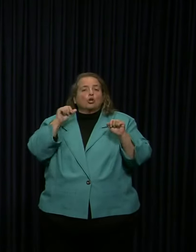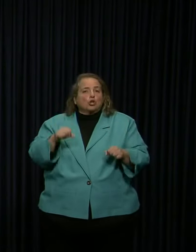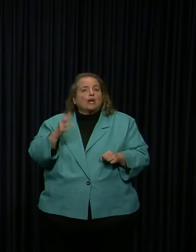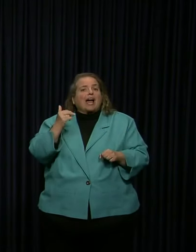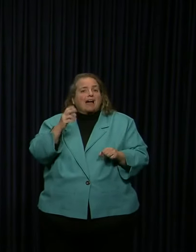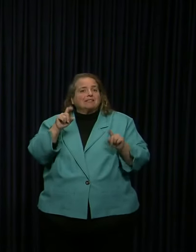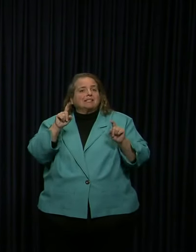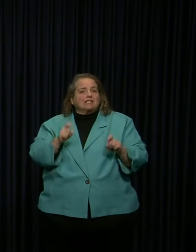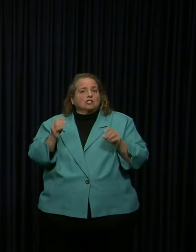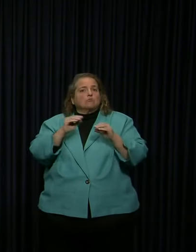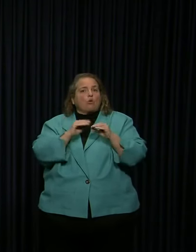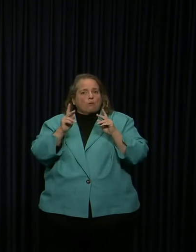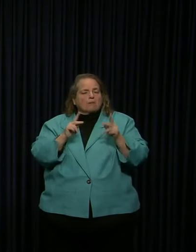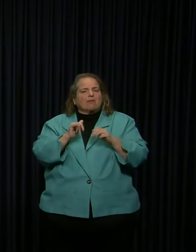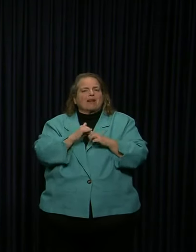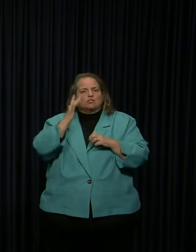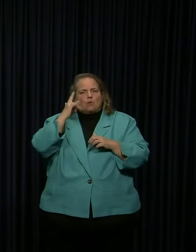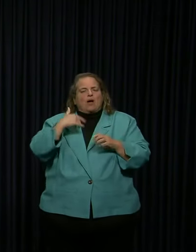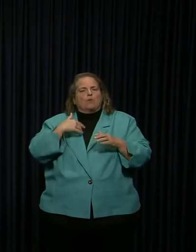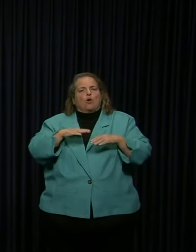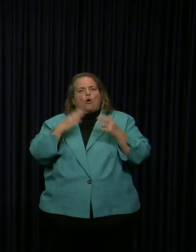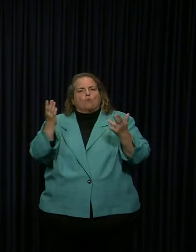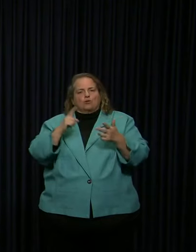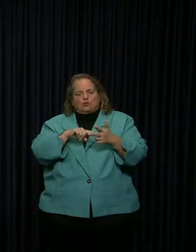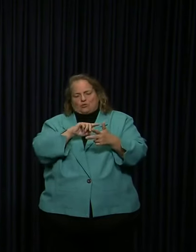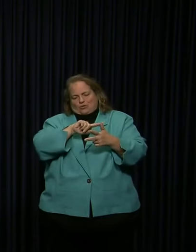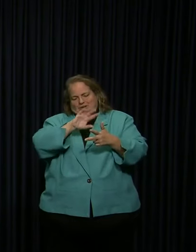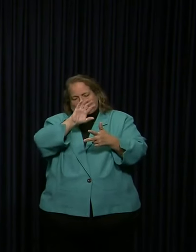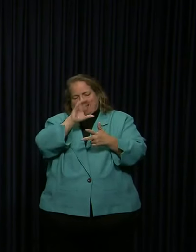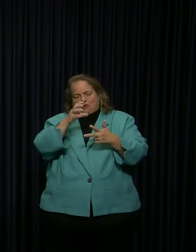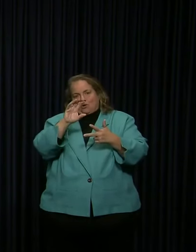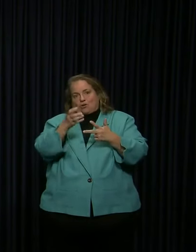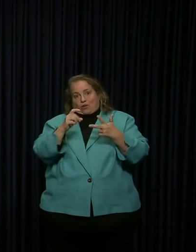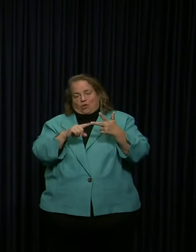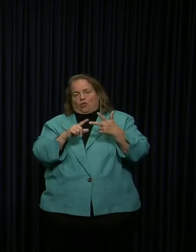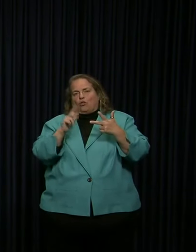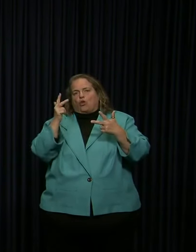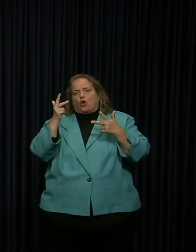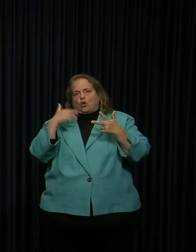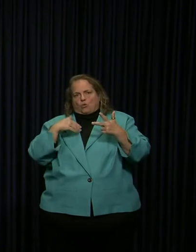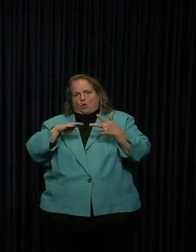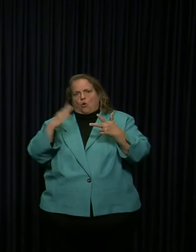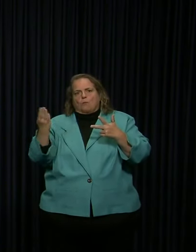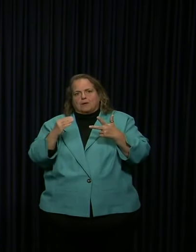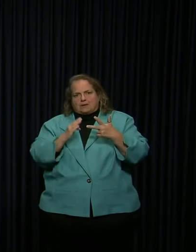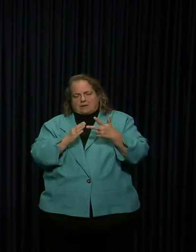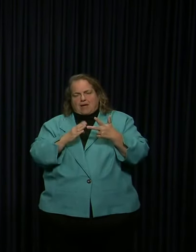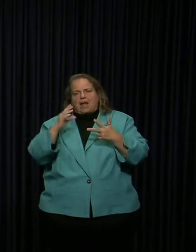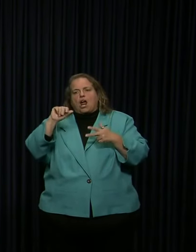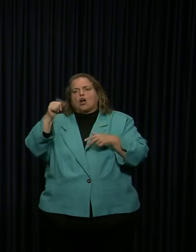WANTED IT TO BE IN KENTUCKY, AND FOR KENTUCKY TO BE FIRST, AND MY RESPONSE WAS ME TOO.